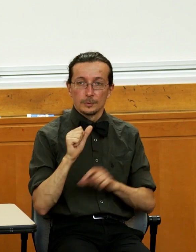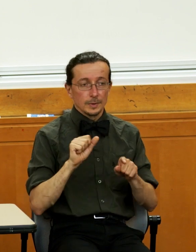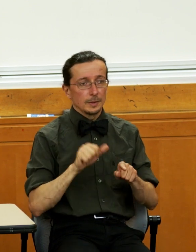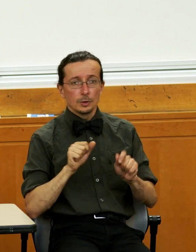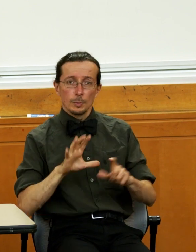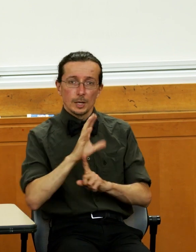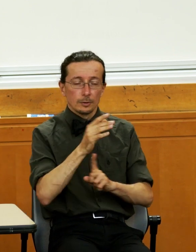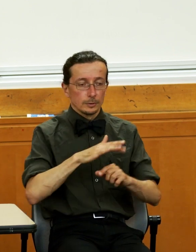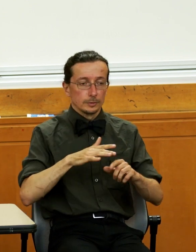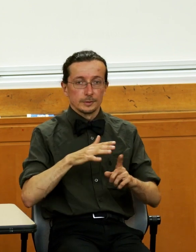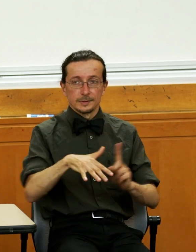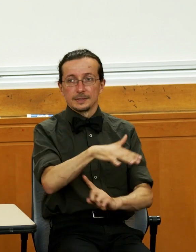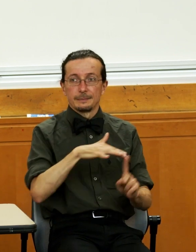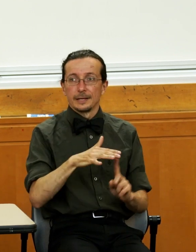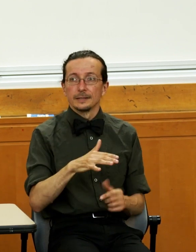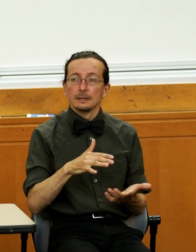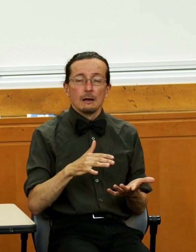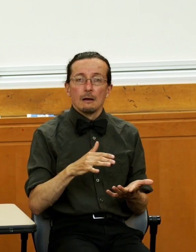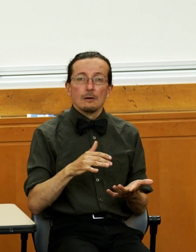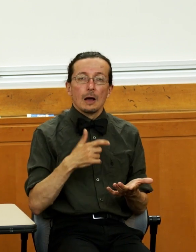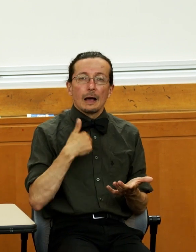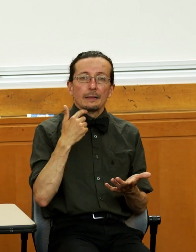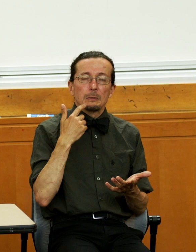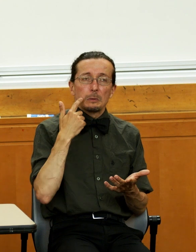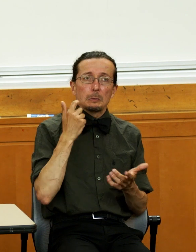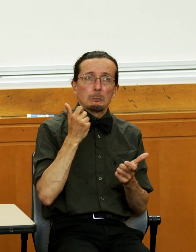By this, I don't even mean that the majority of people in those spaces would likely share the